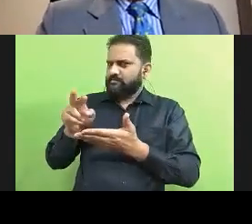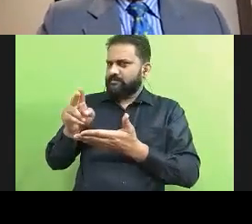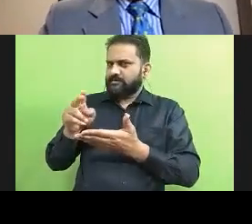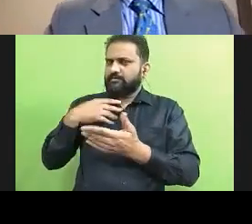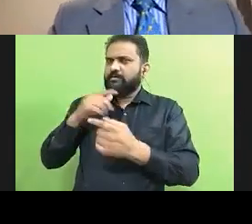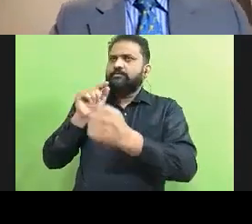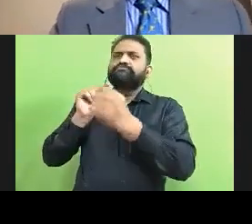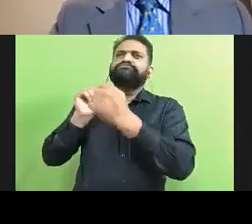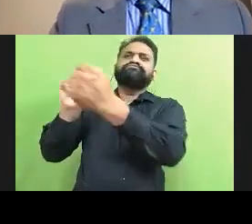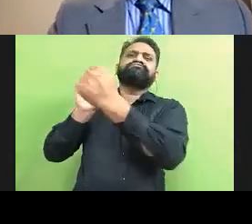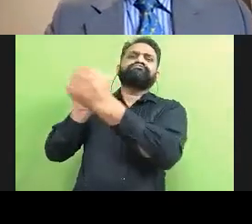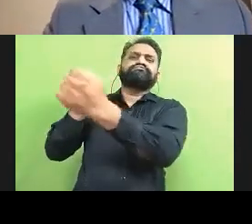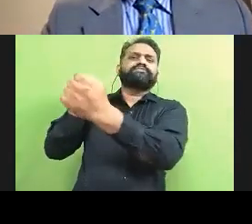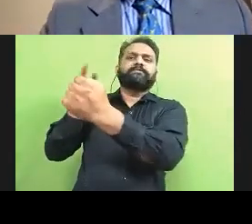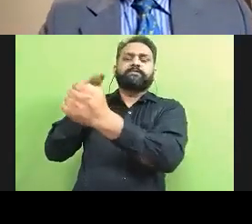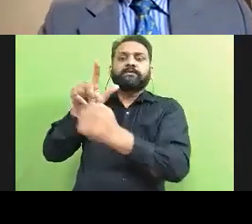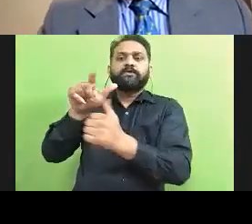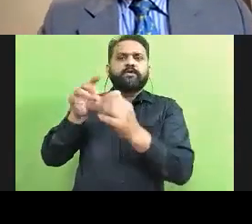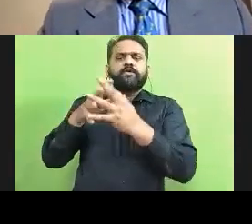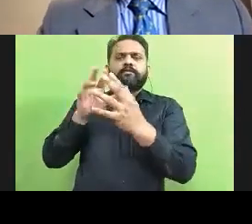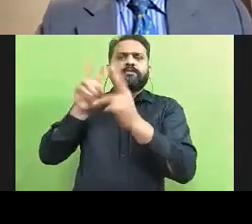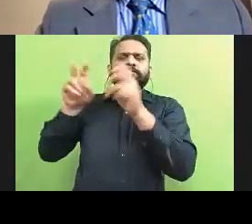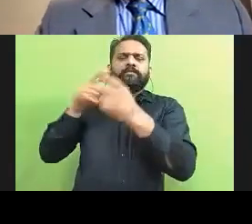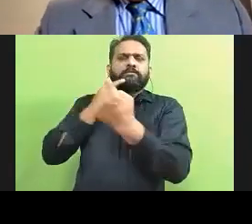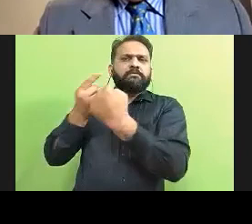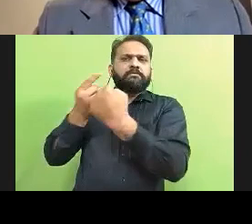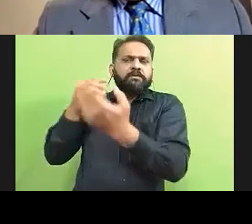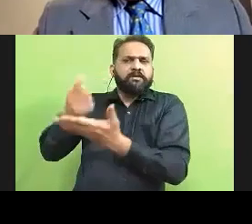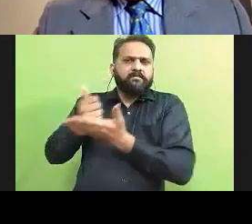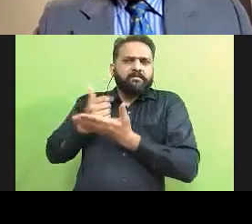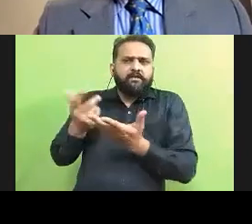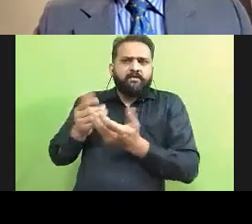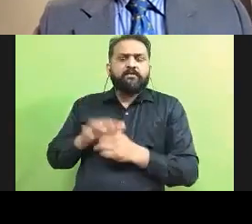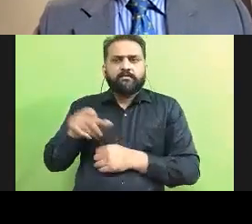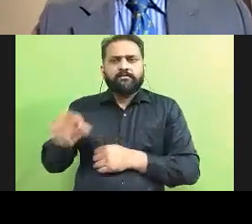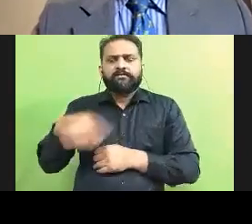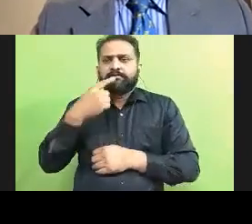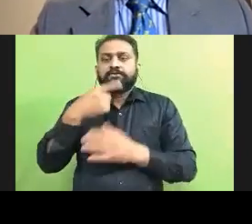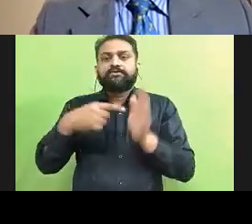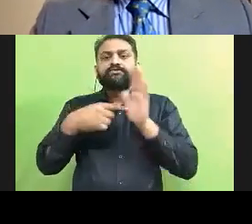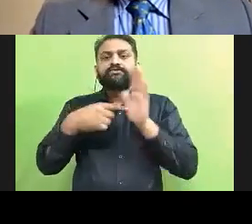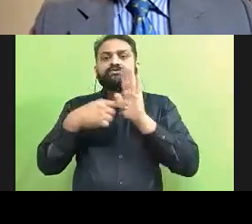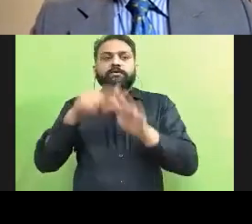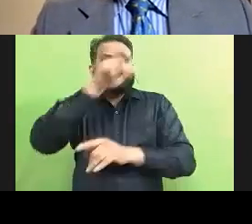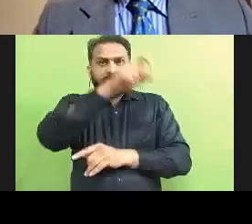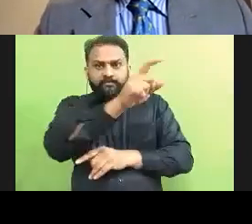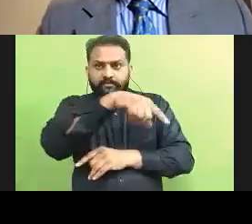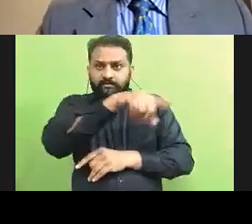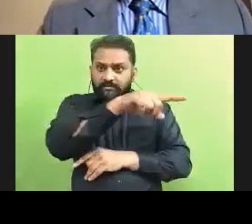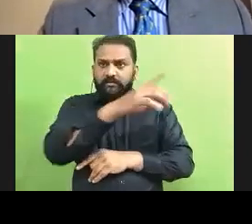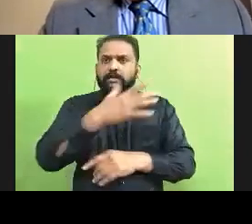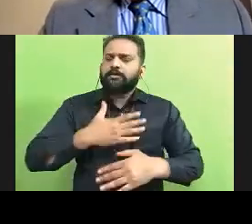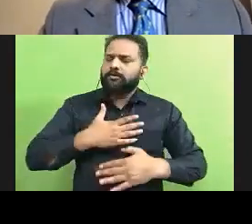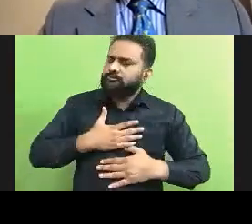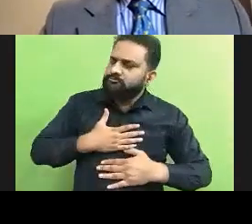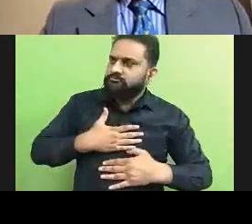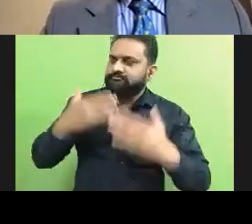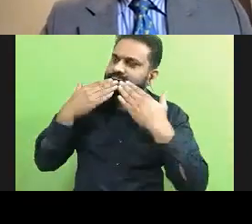basis of law or the facts it will only show that the parties were very courteous nothing more so